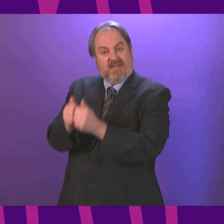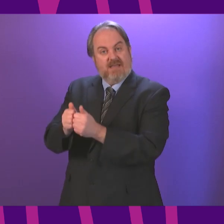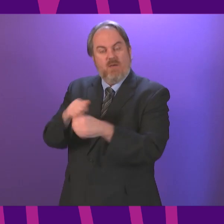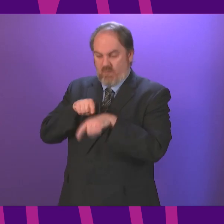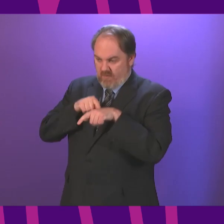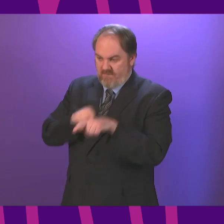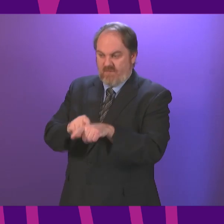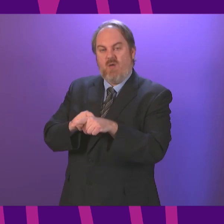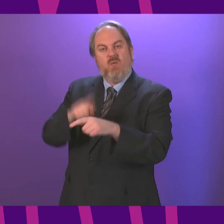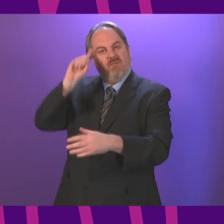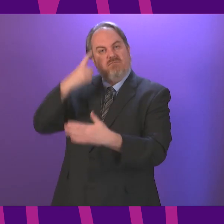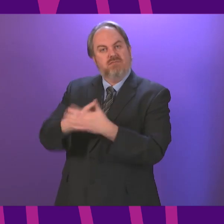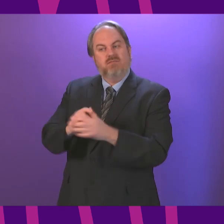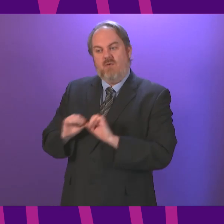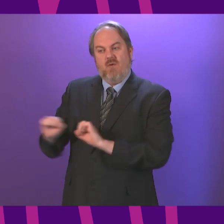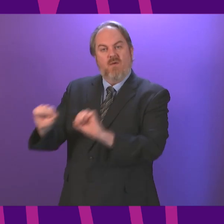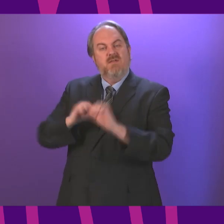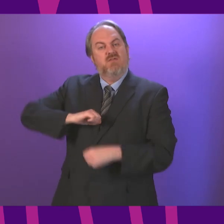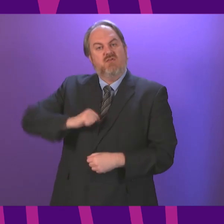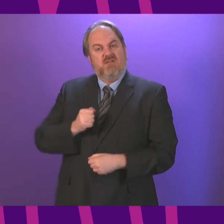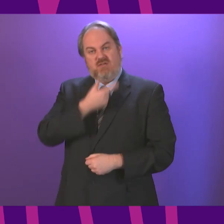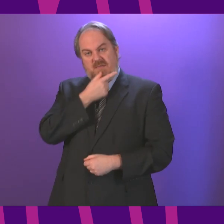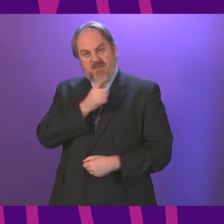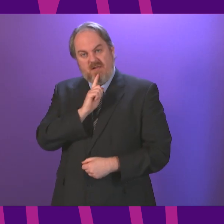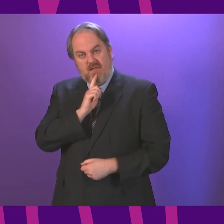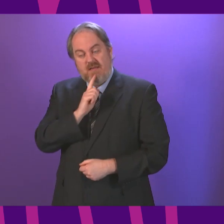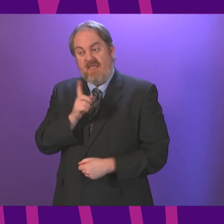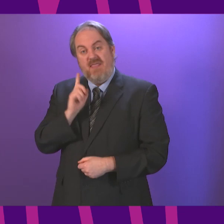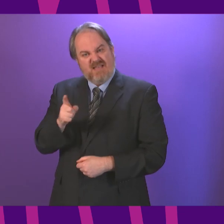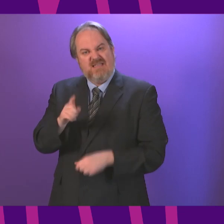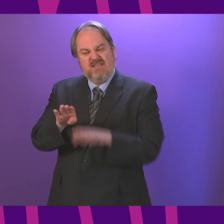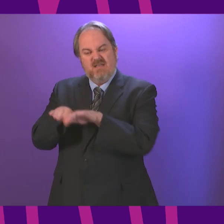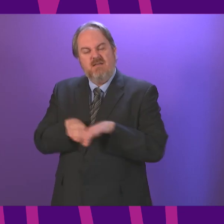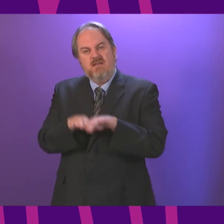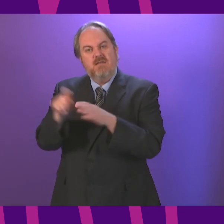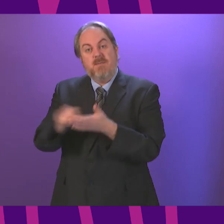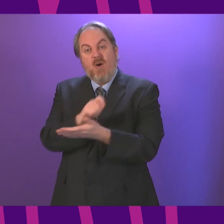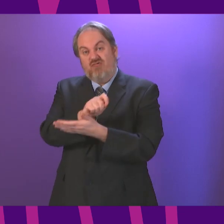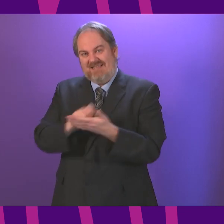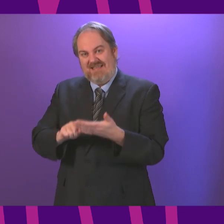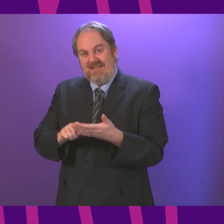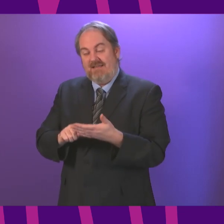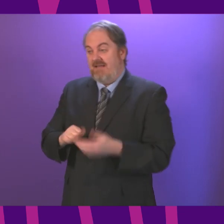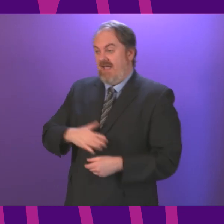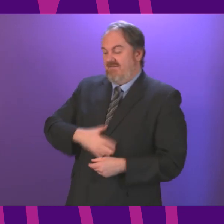That is called democracy, which I know is a principle that Ruth Davidson perhaps